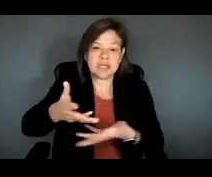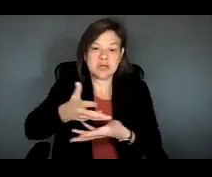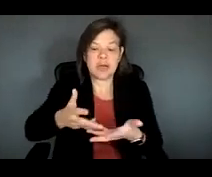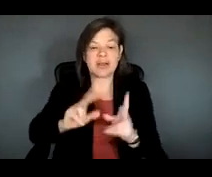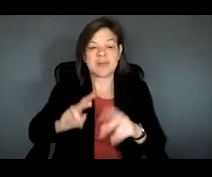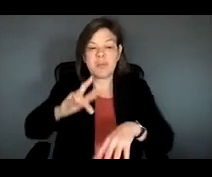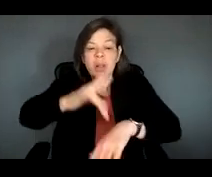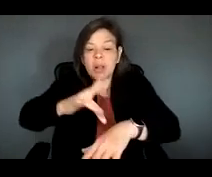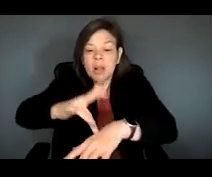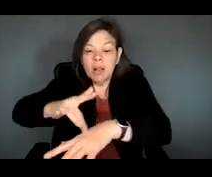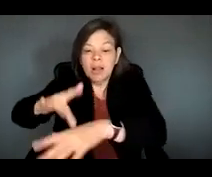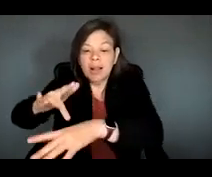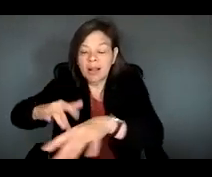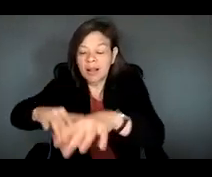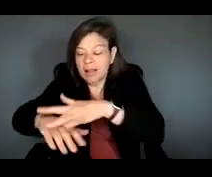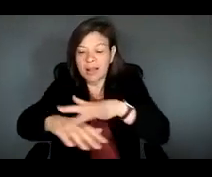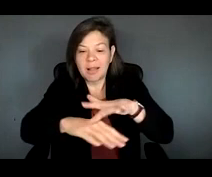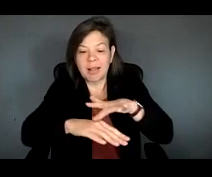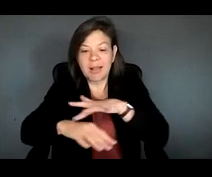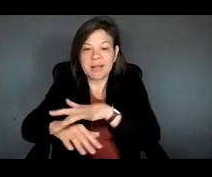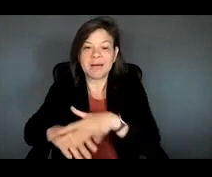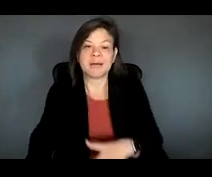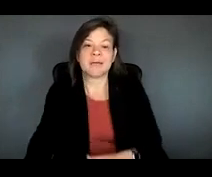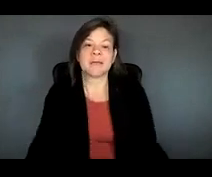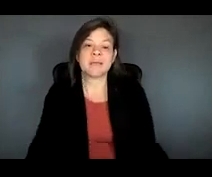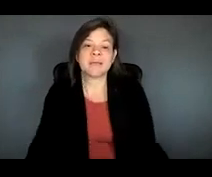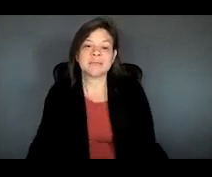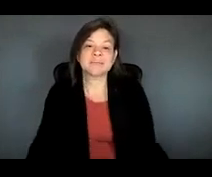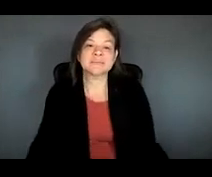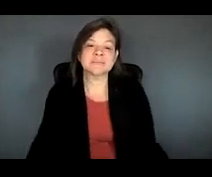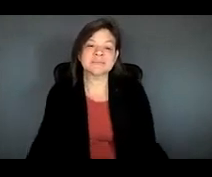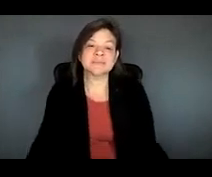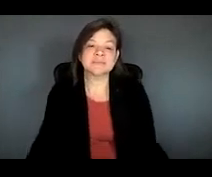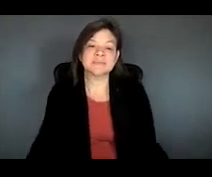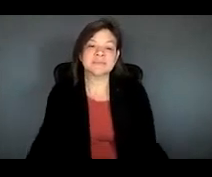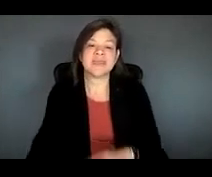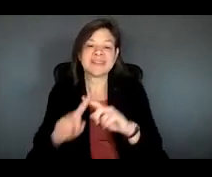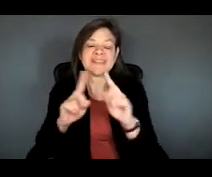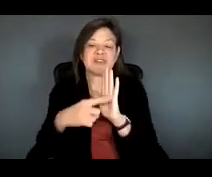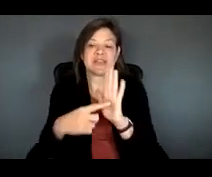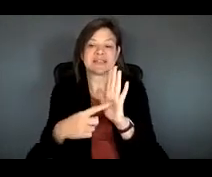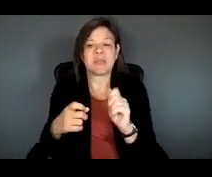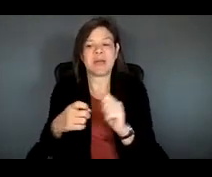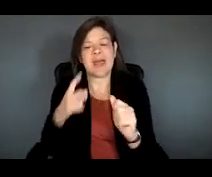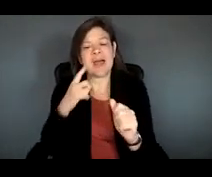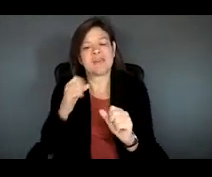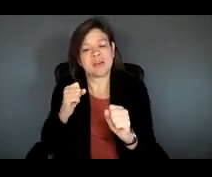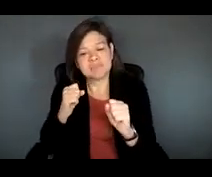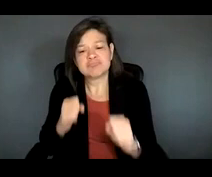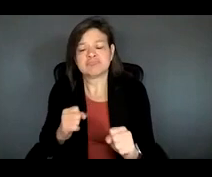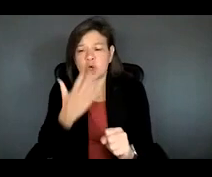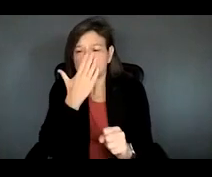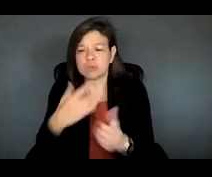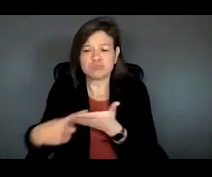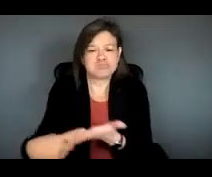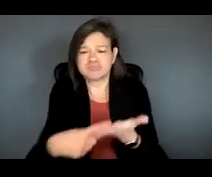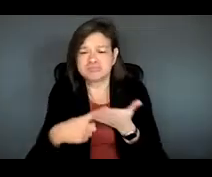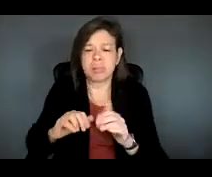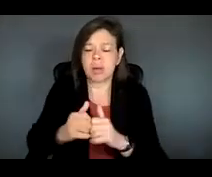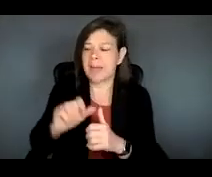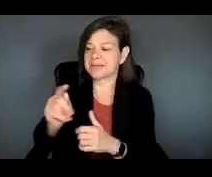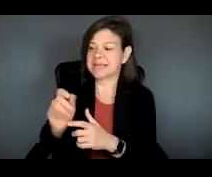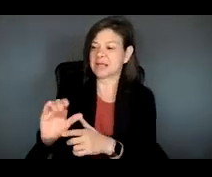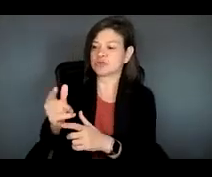different examples and having a robust discussion about how tactile graphics are used outdoors,